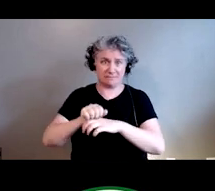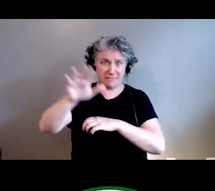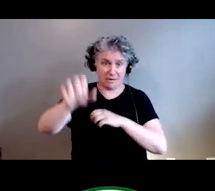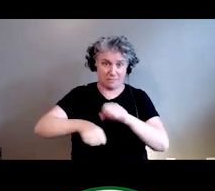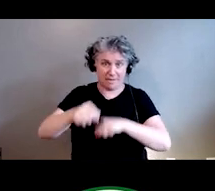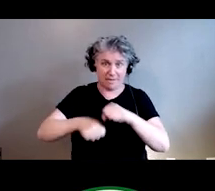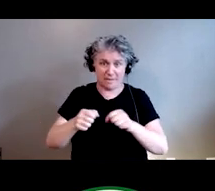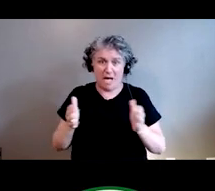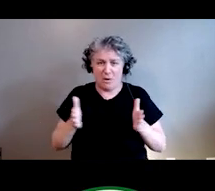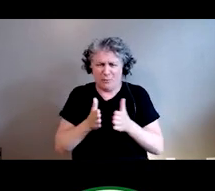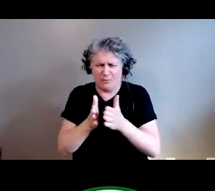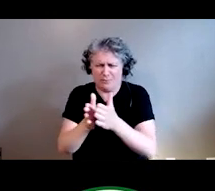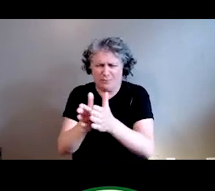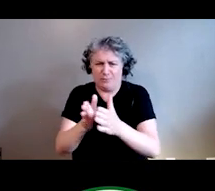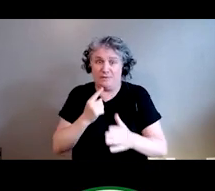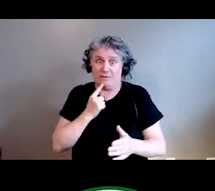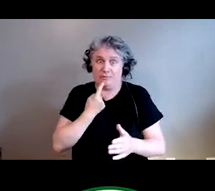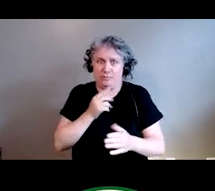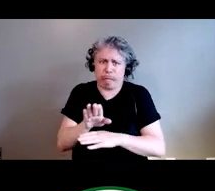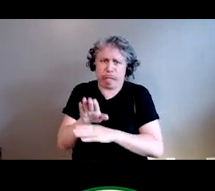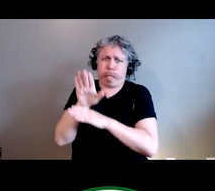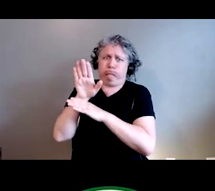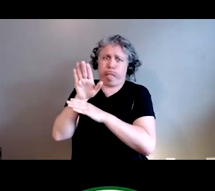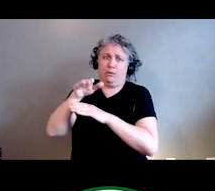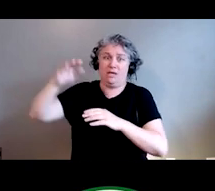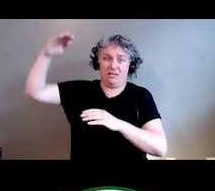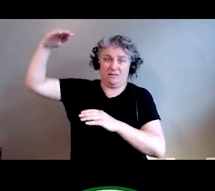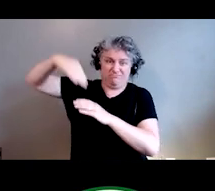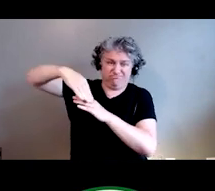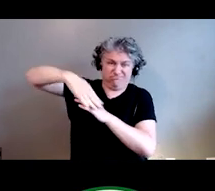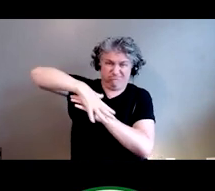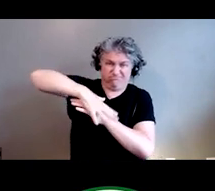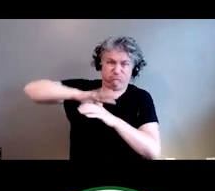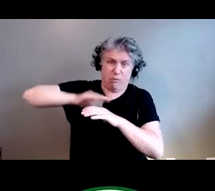uneven trail and, encased in the jagged peat of the Rocky Mountain landscape.